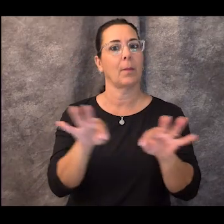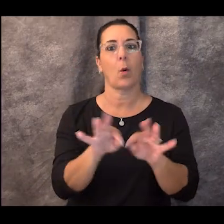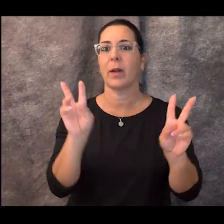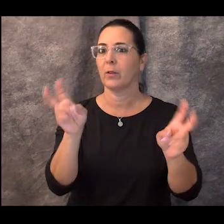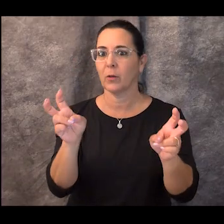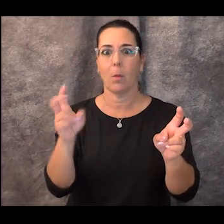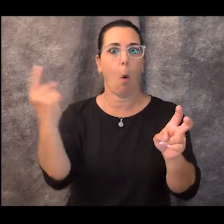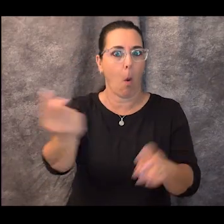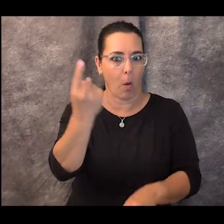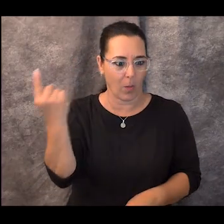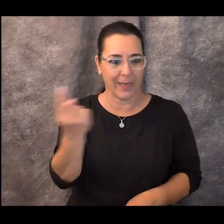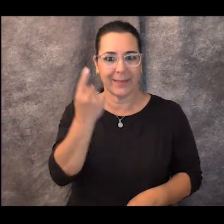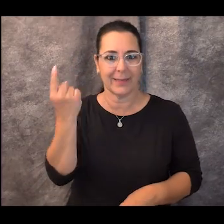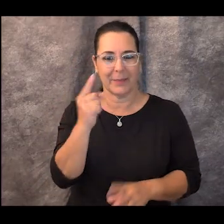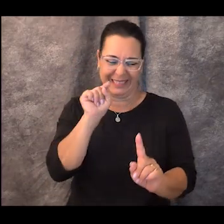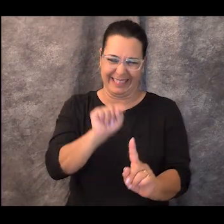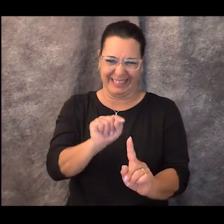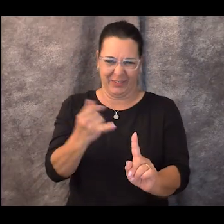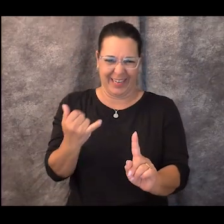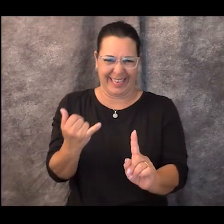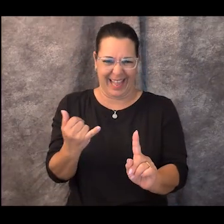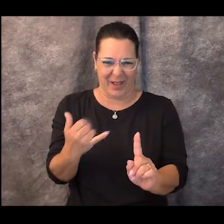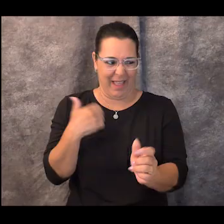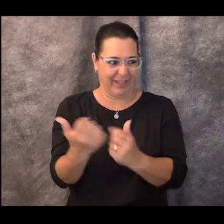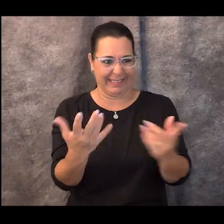all the time, but especially right now with everything that's happening